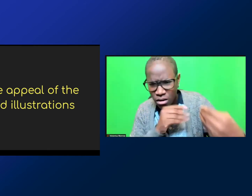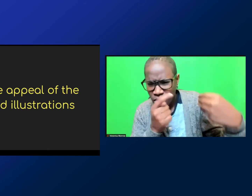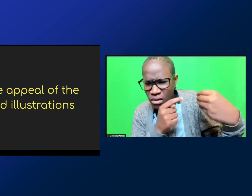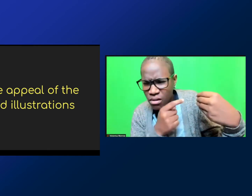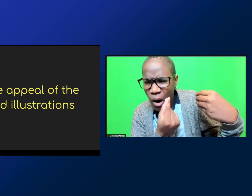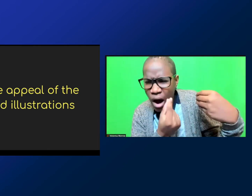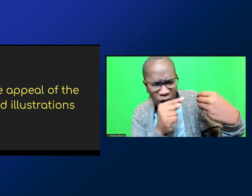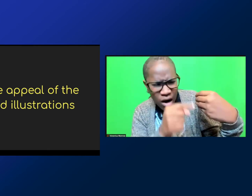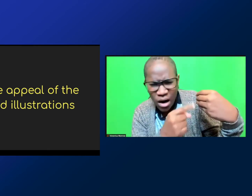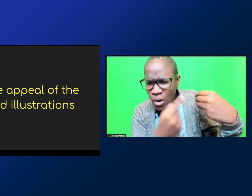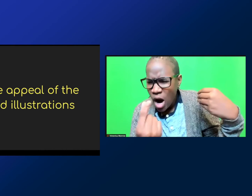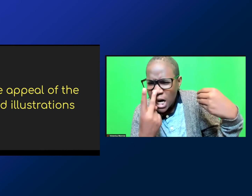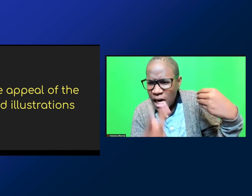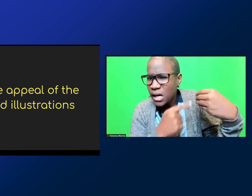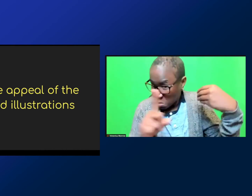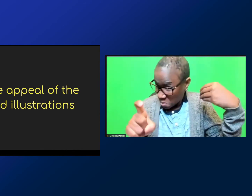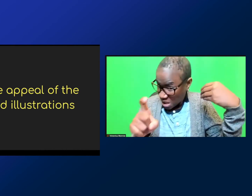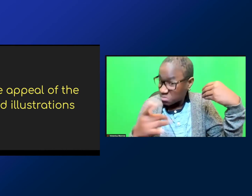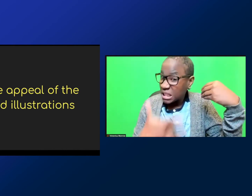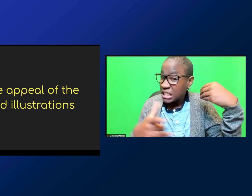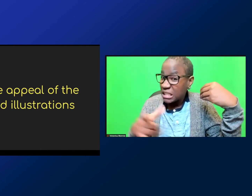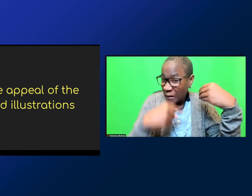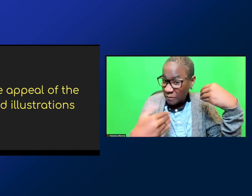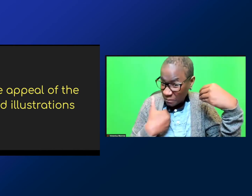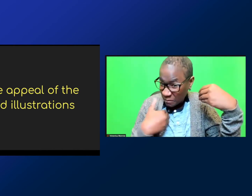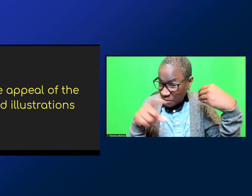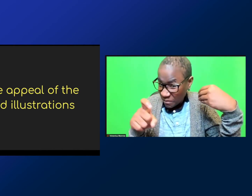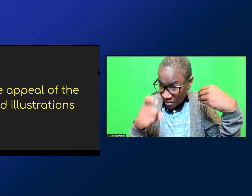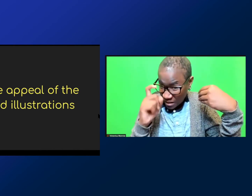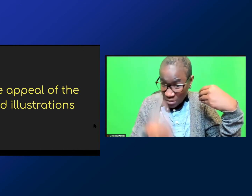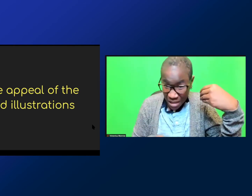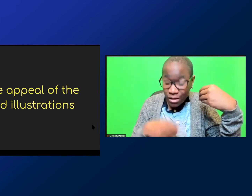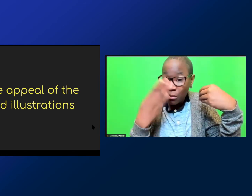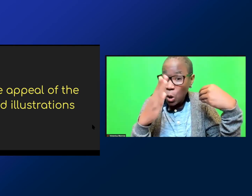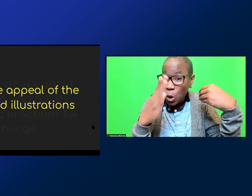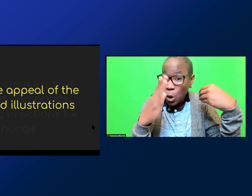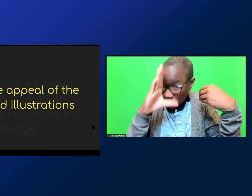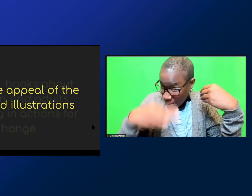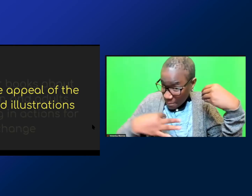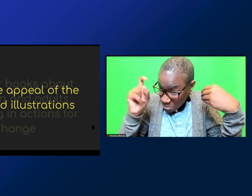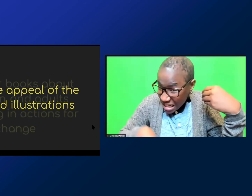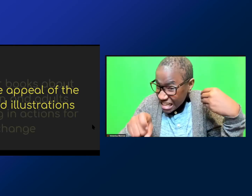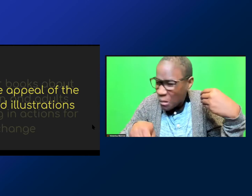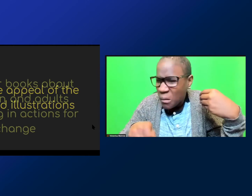illustrations see how they are perpetuating those kinds of ideas to children that only boys can wear